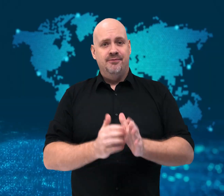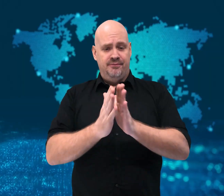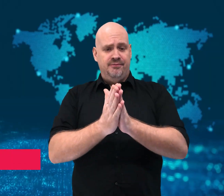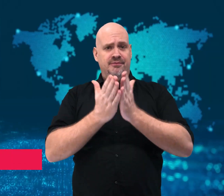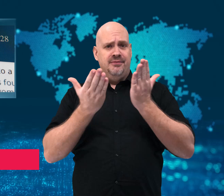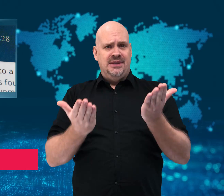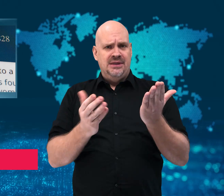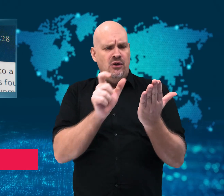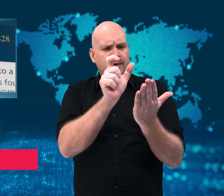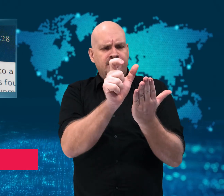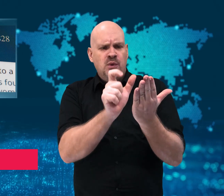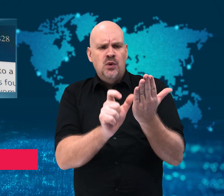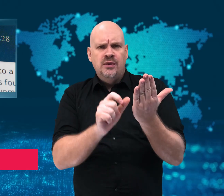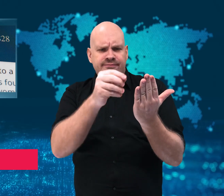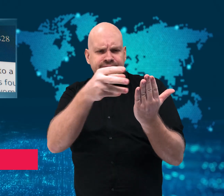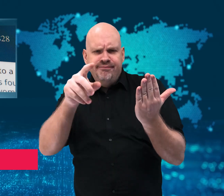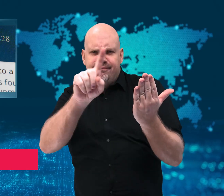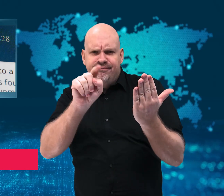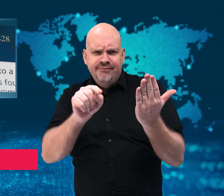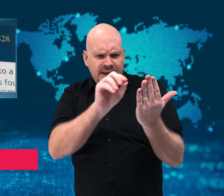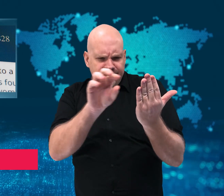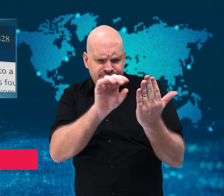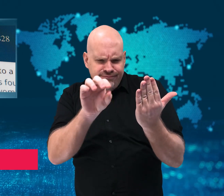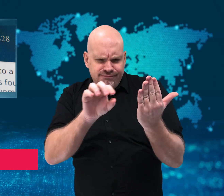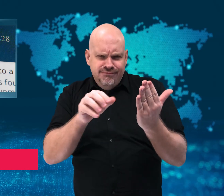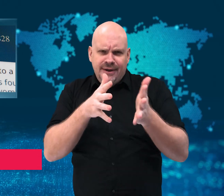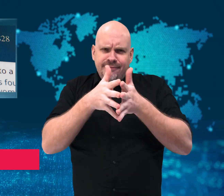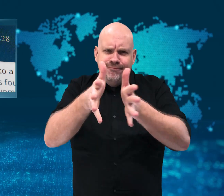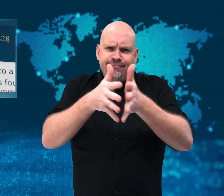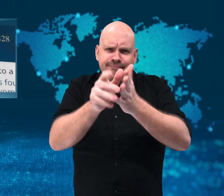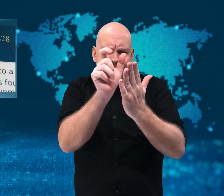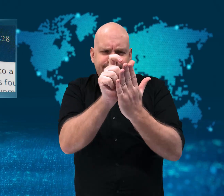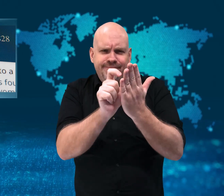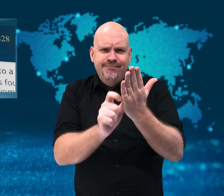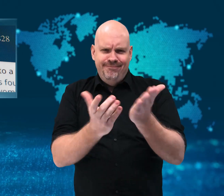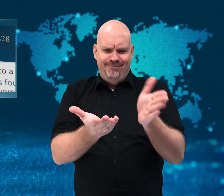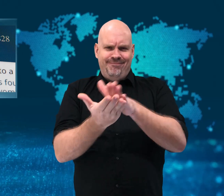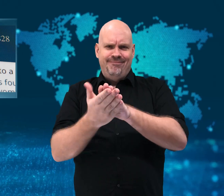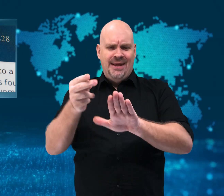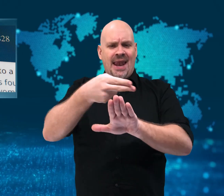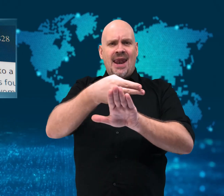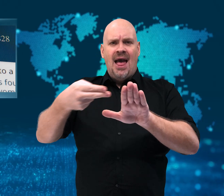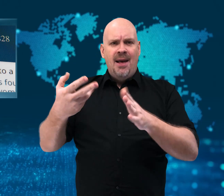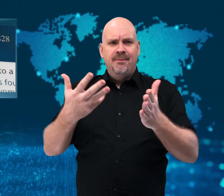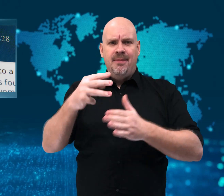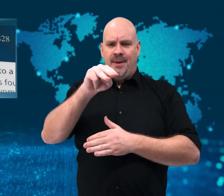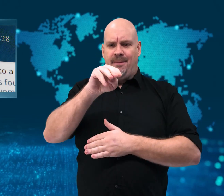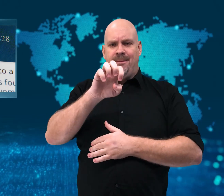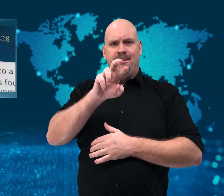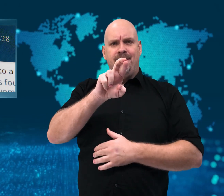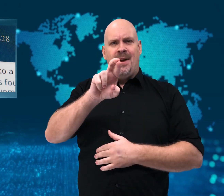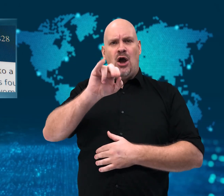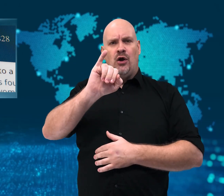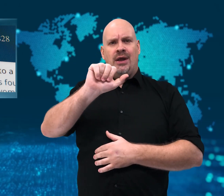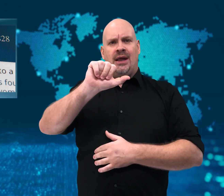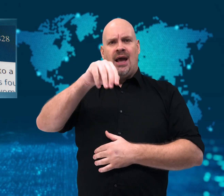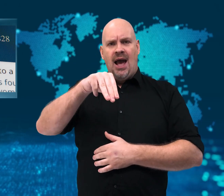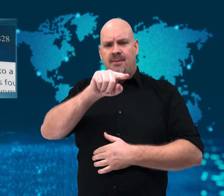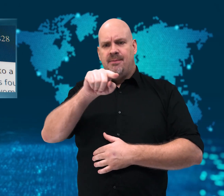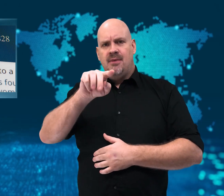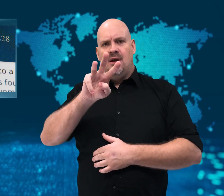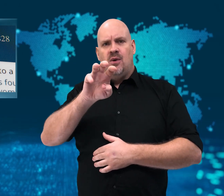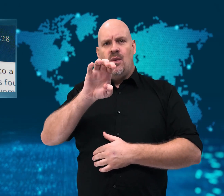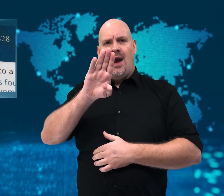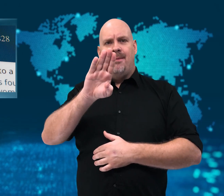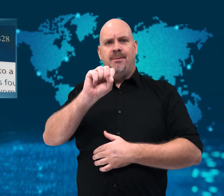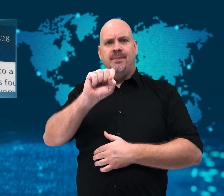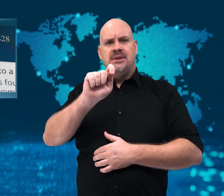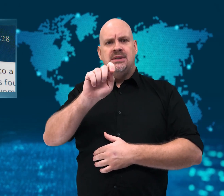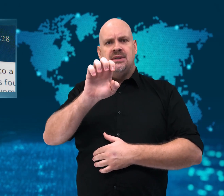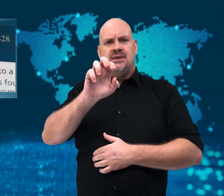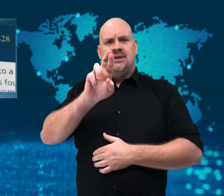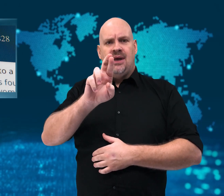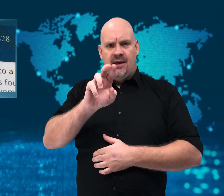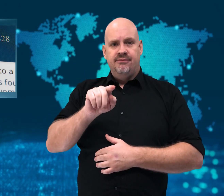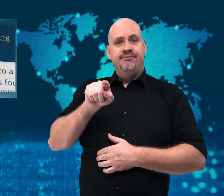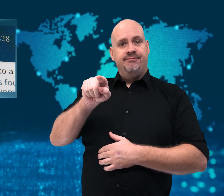[Gavin]: Merriam-Webster Dictionary has chosen “vaccine” as